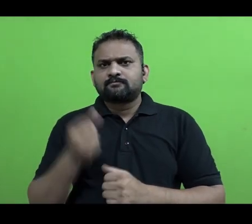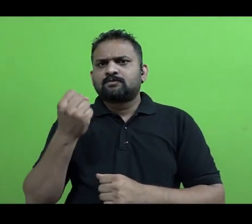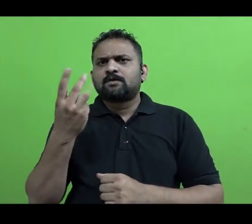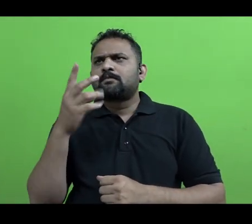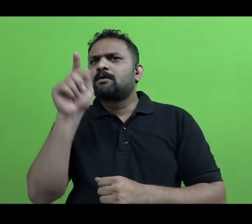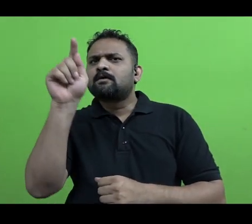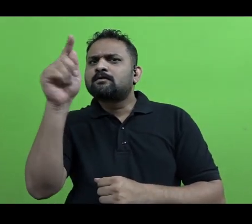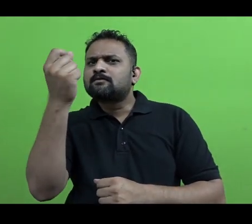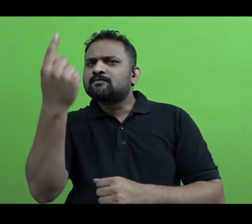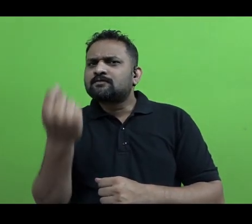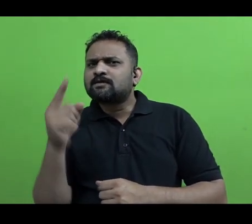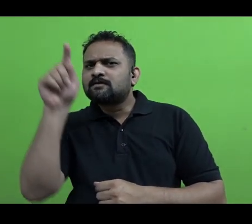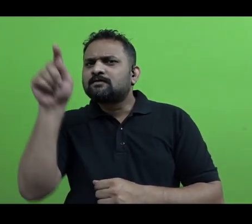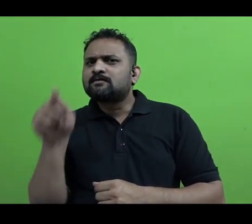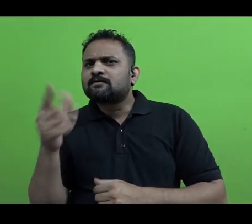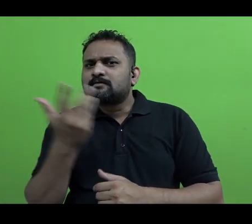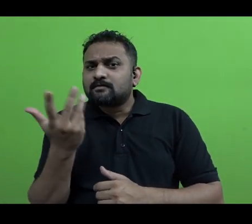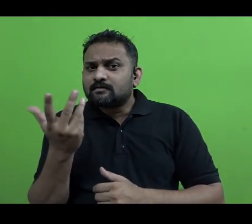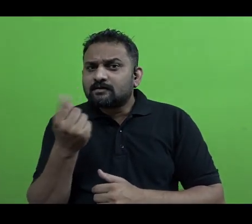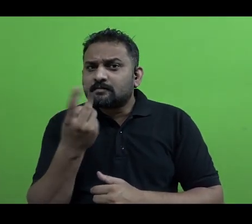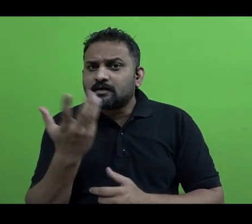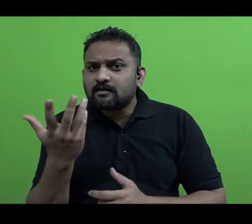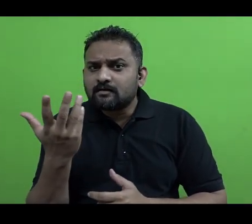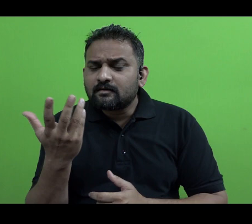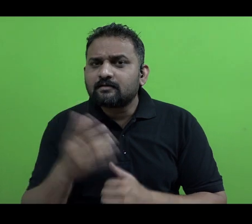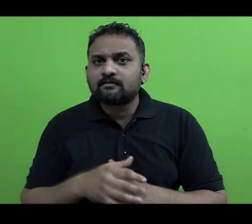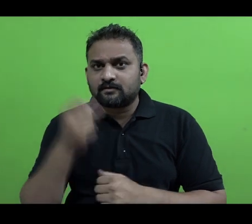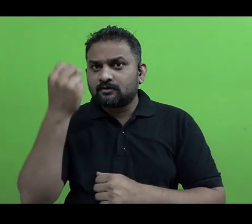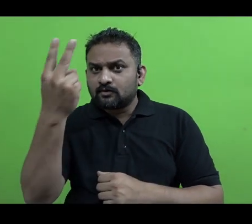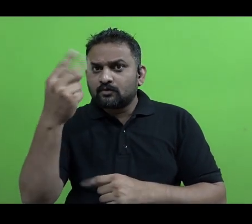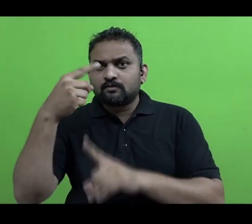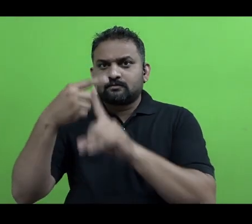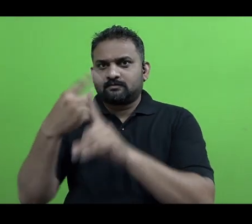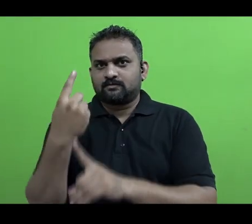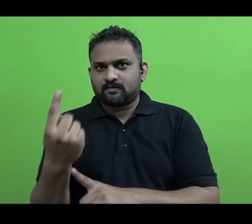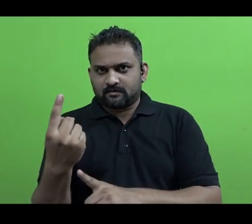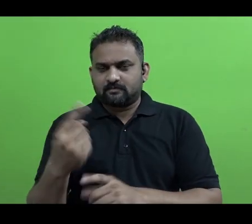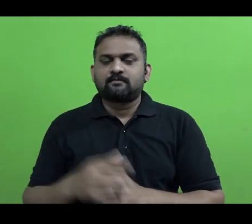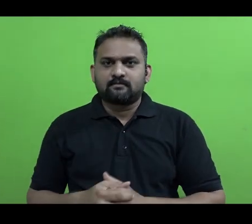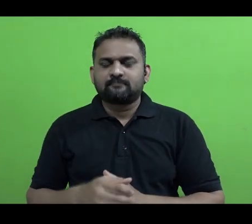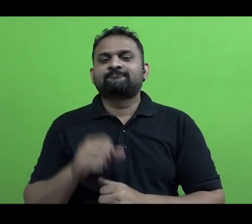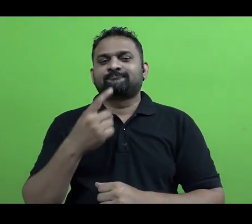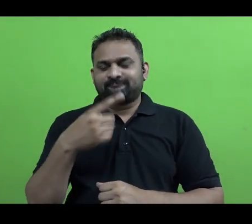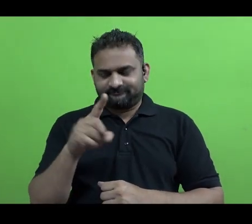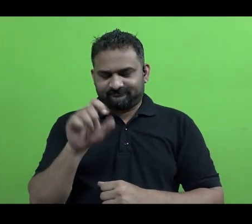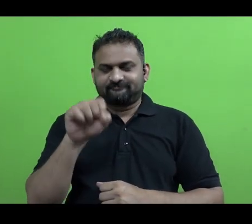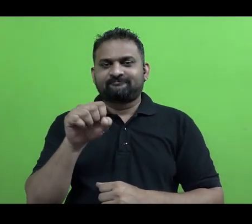so what are the numbers we have in the units place two plus one yes